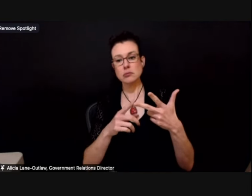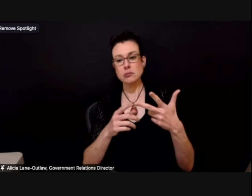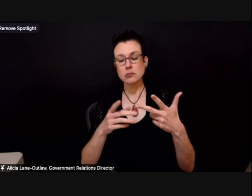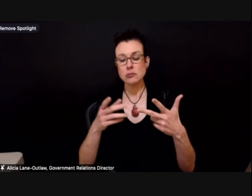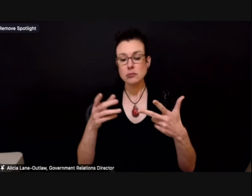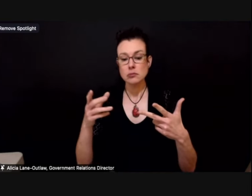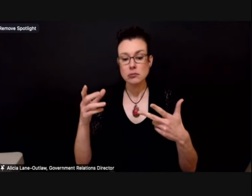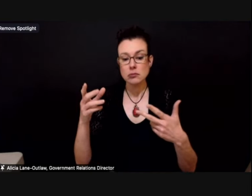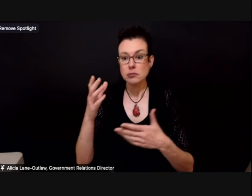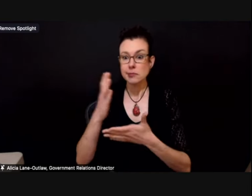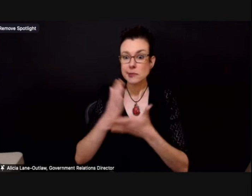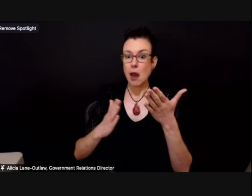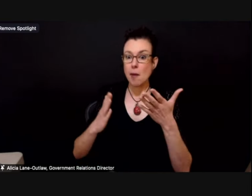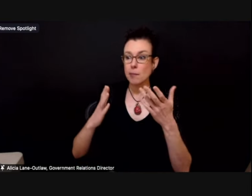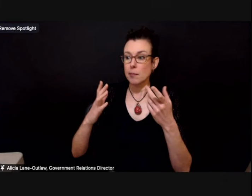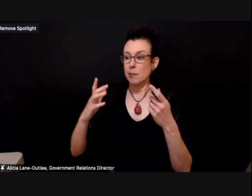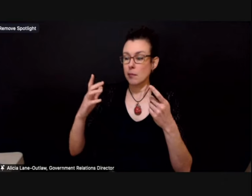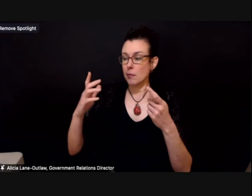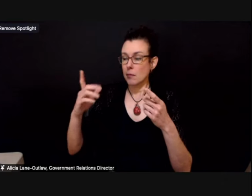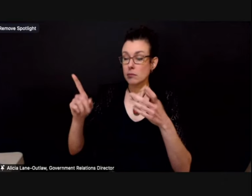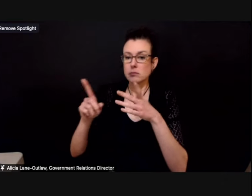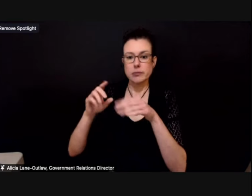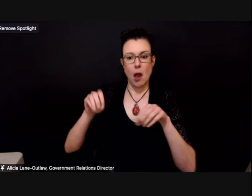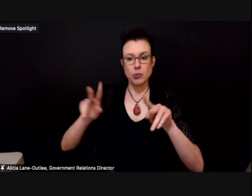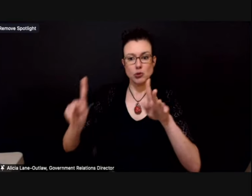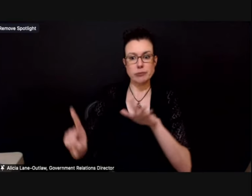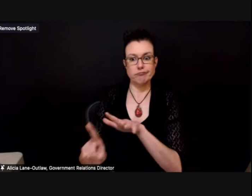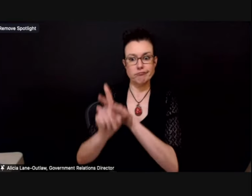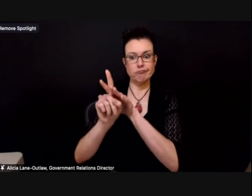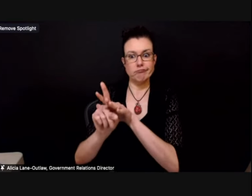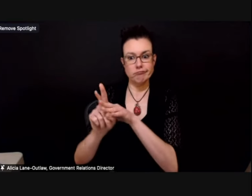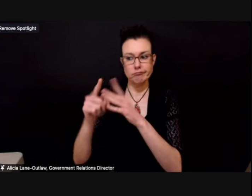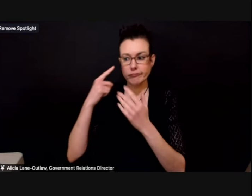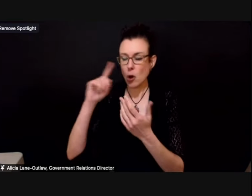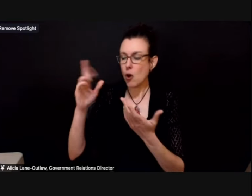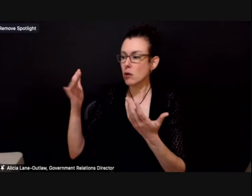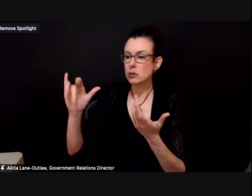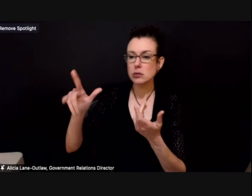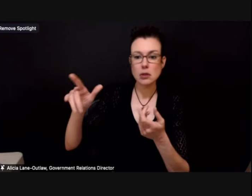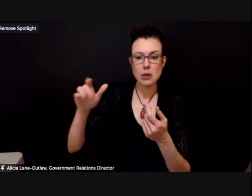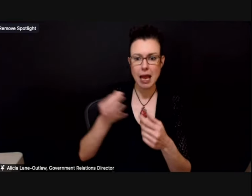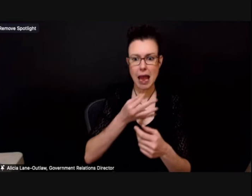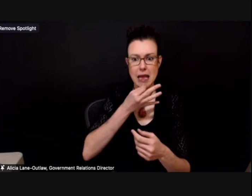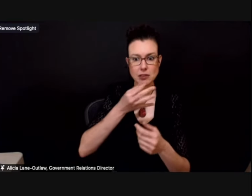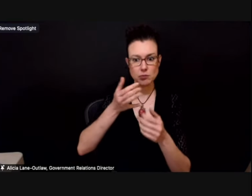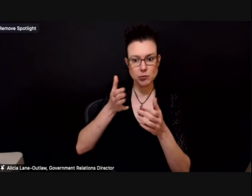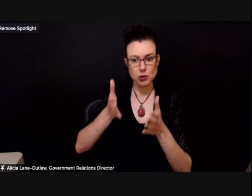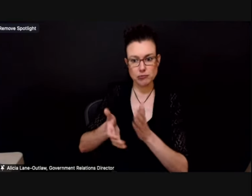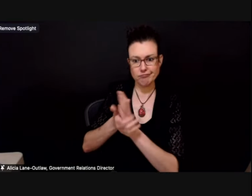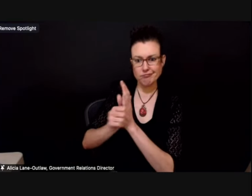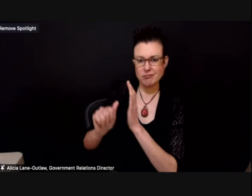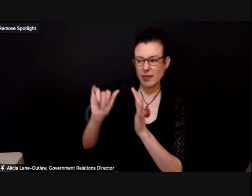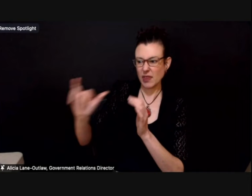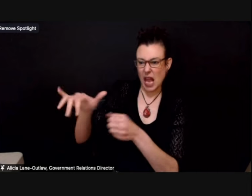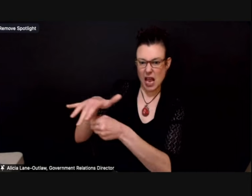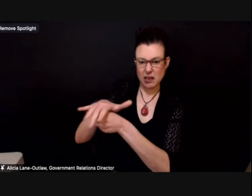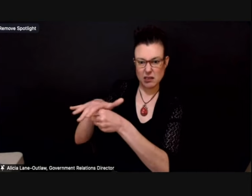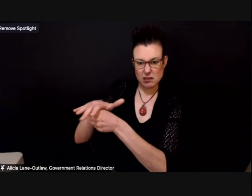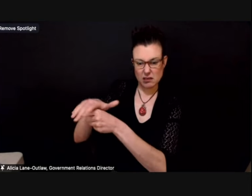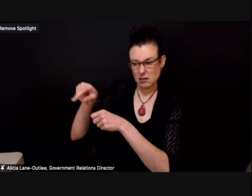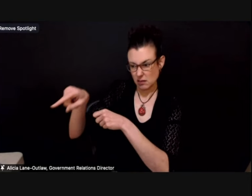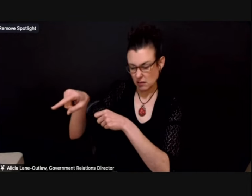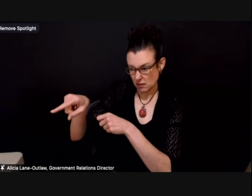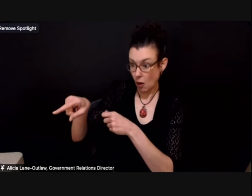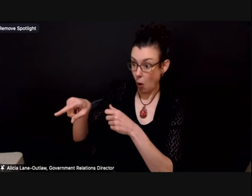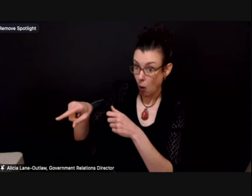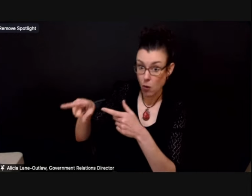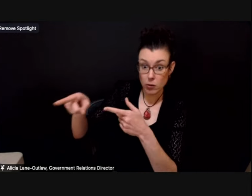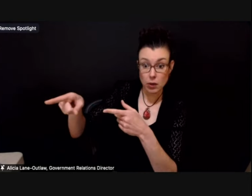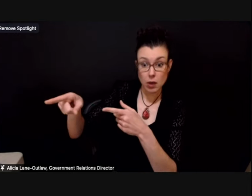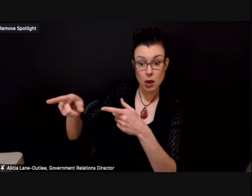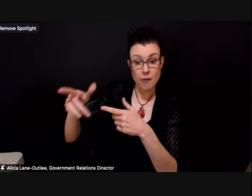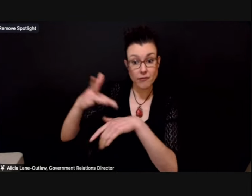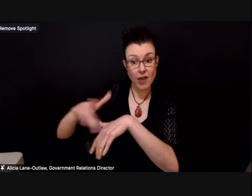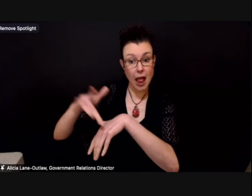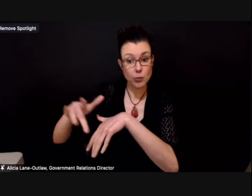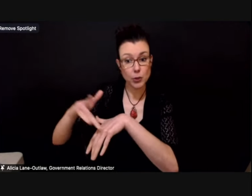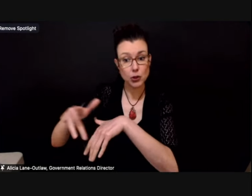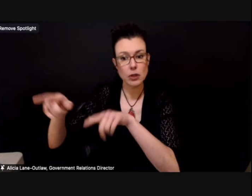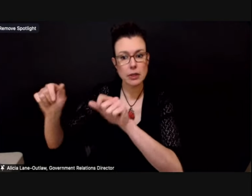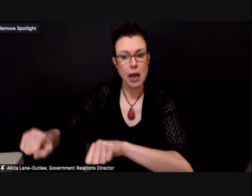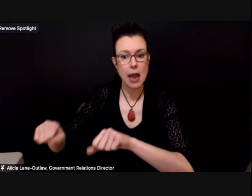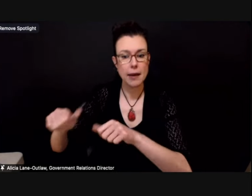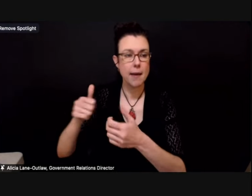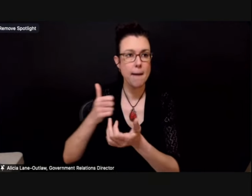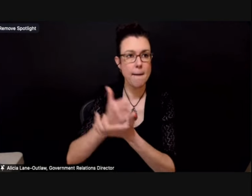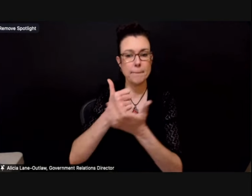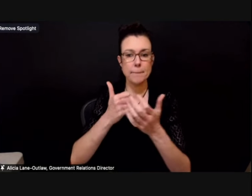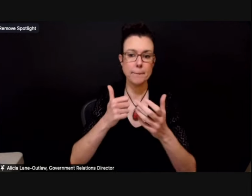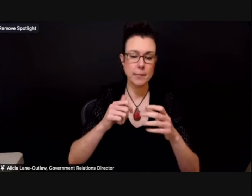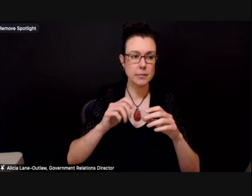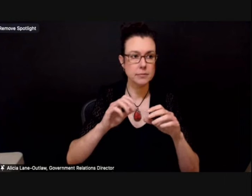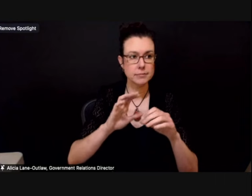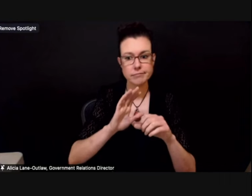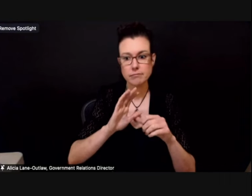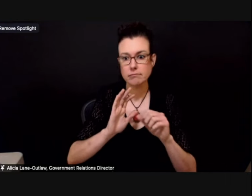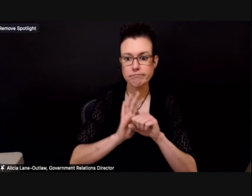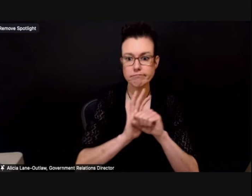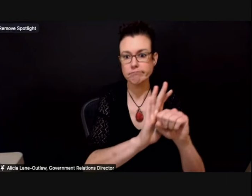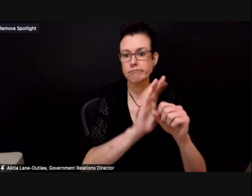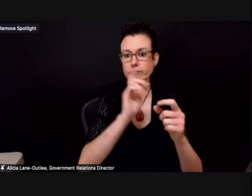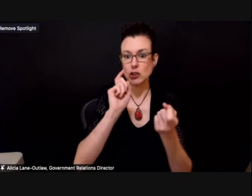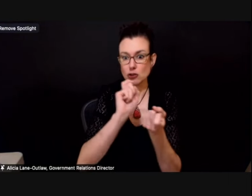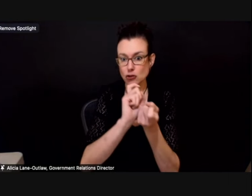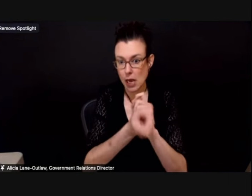and/or have expert advocates ready to partner with the Commission.